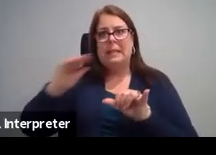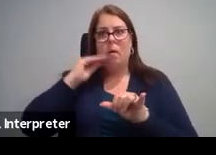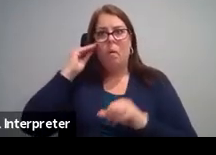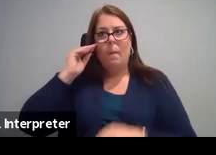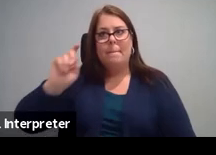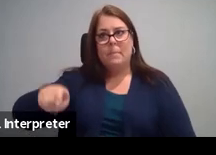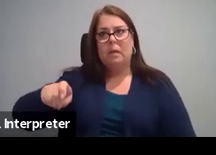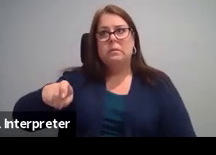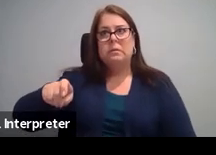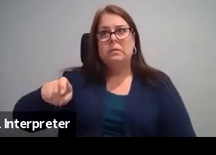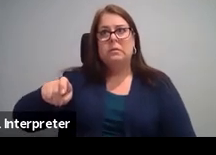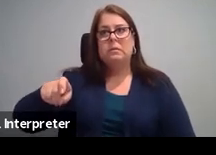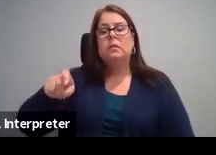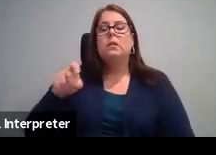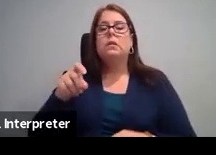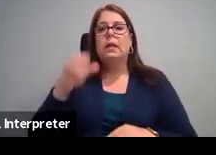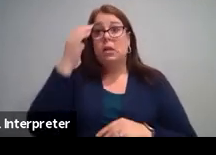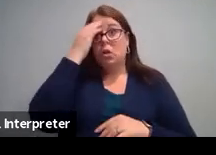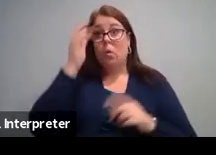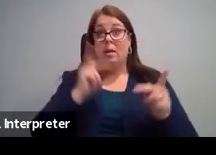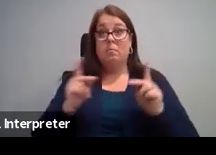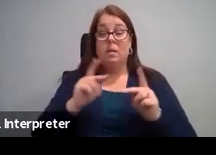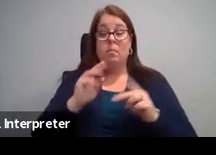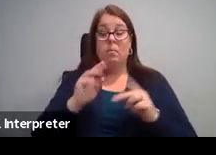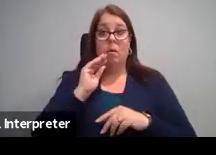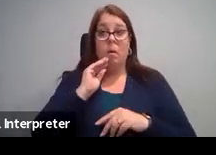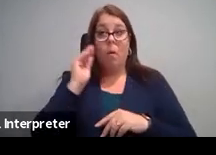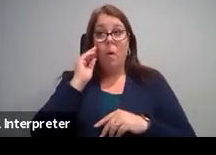Laurie Arnold: And knowing that people being home might have a little more time and at that time thinking well